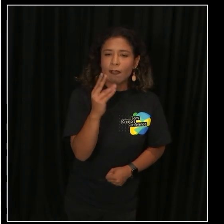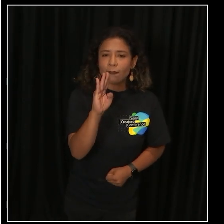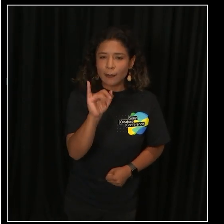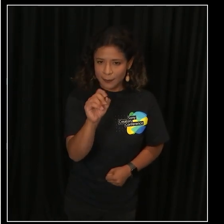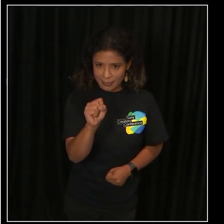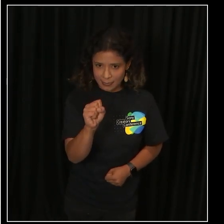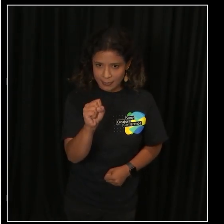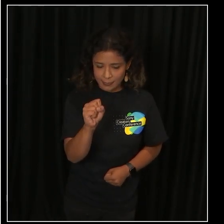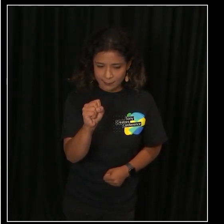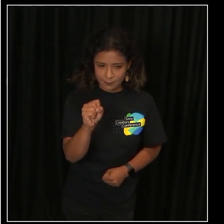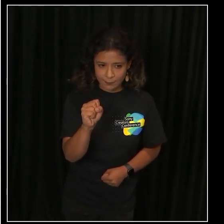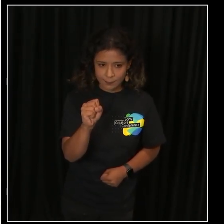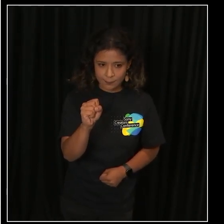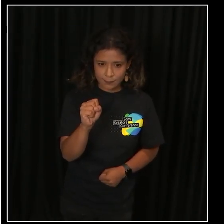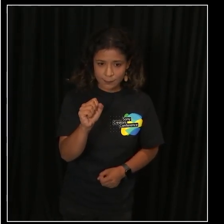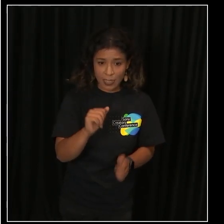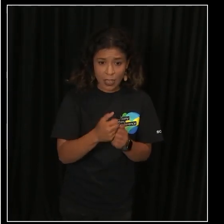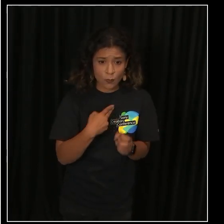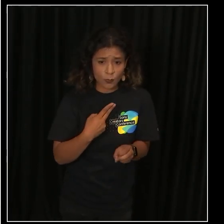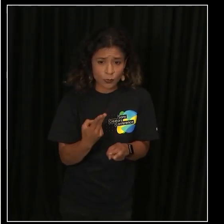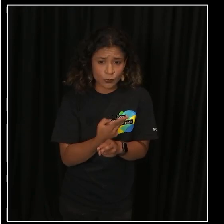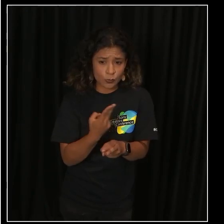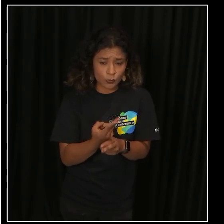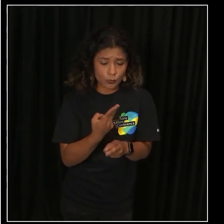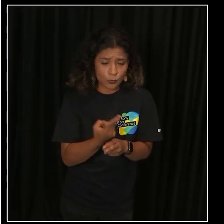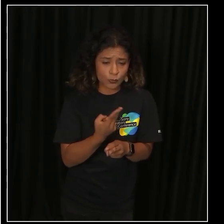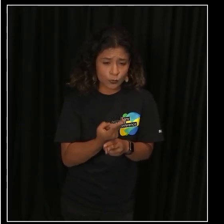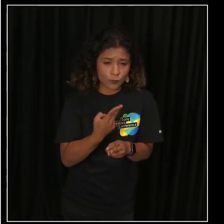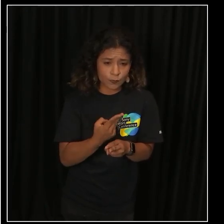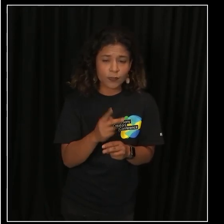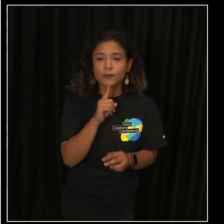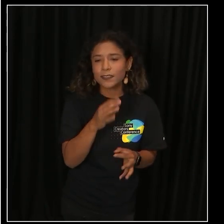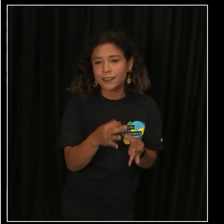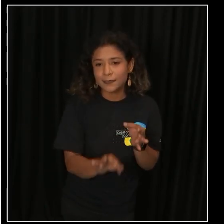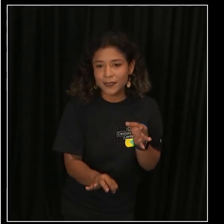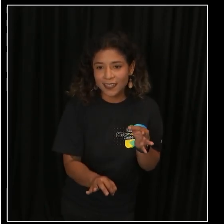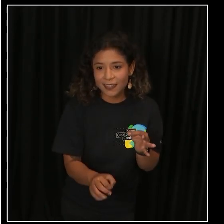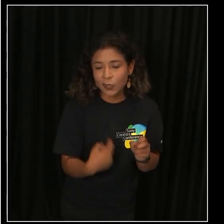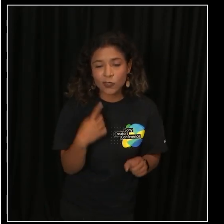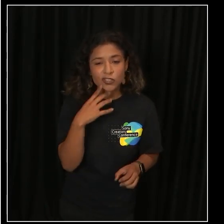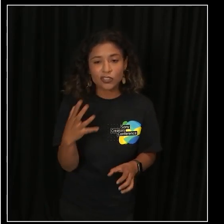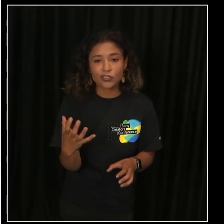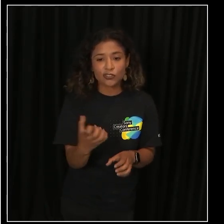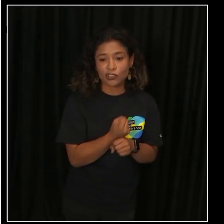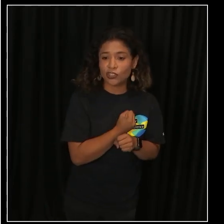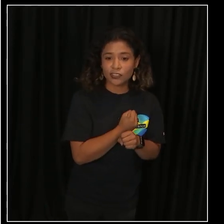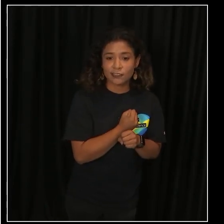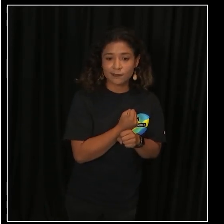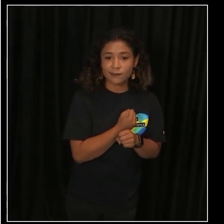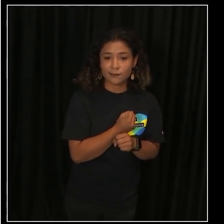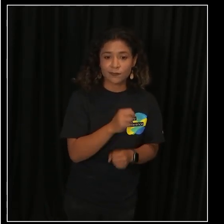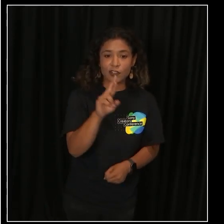The way we utilized this term was arguably even simpler. We just took the rasterized depth.